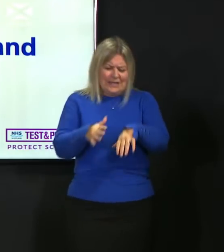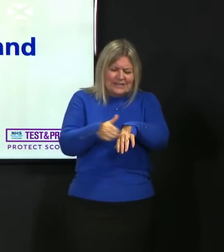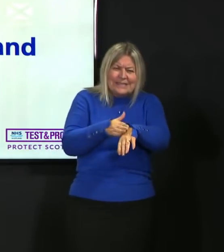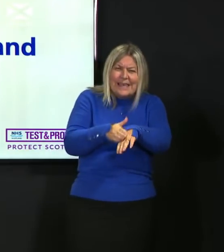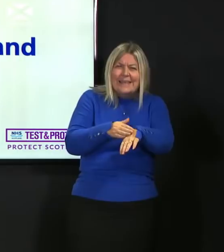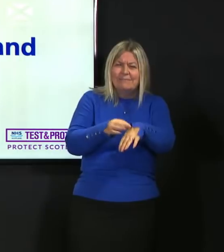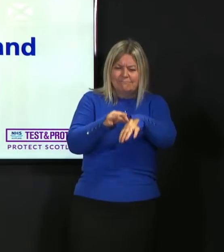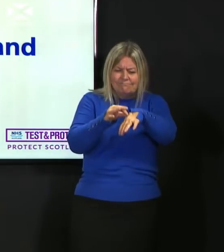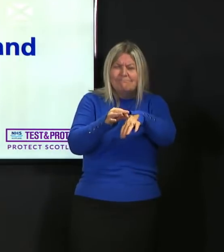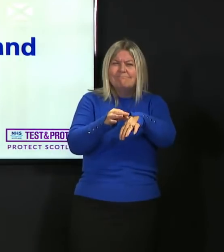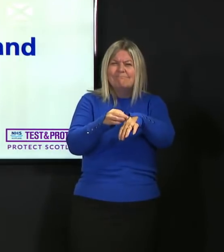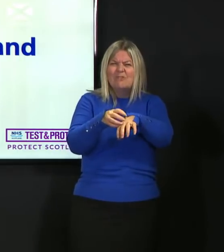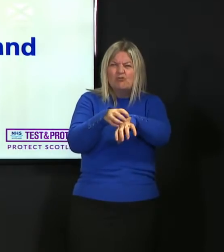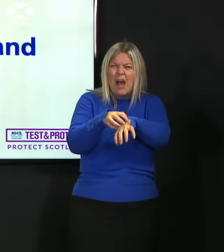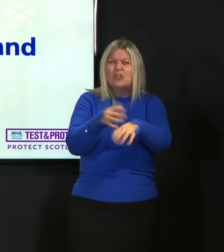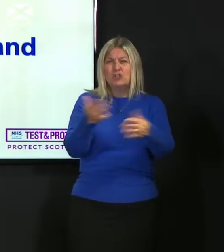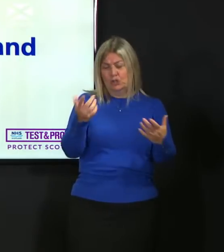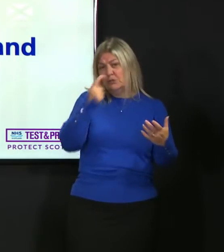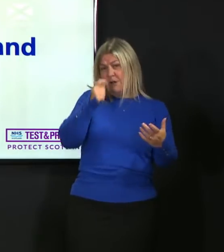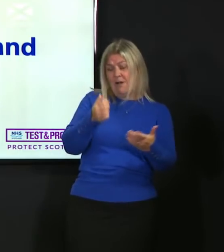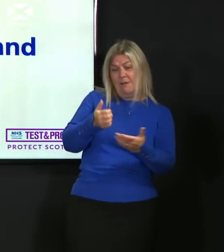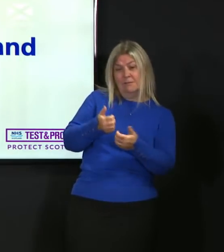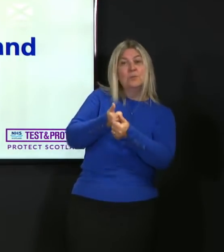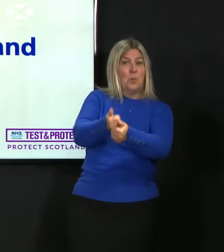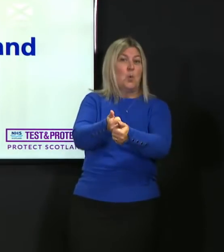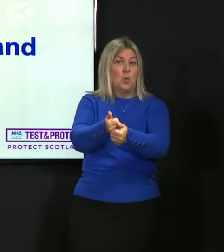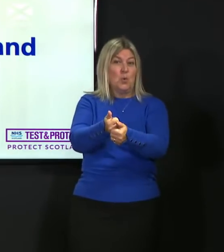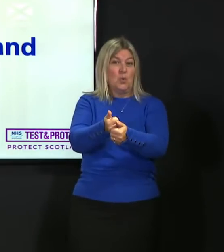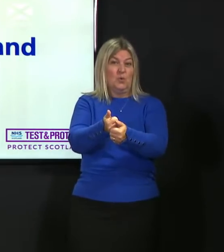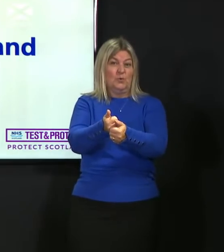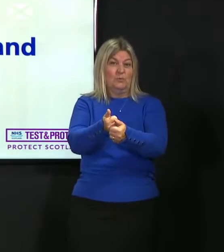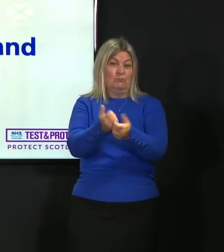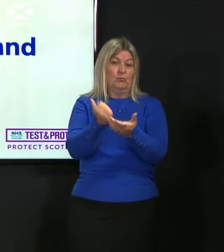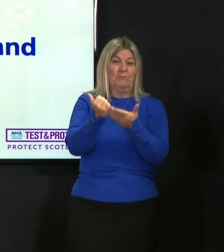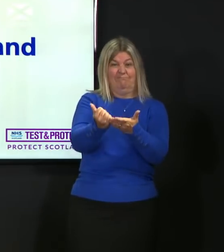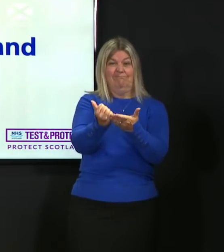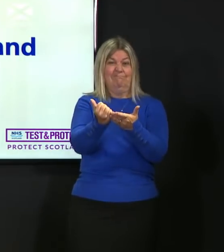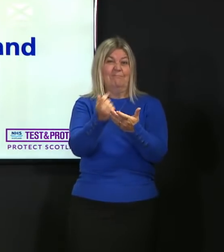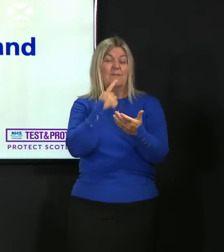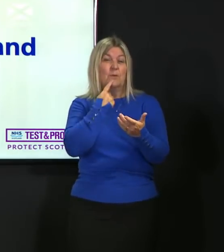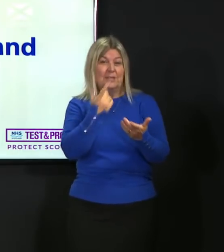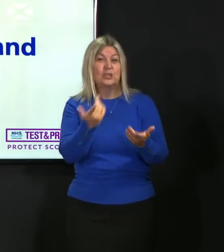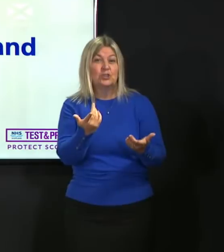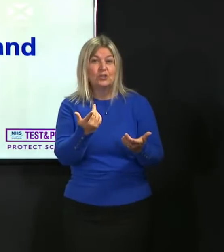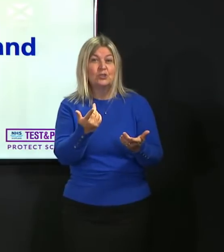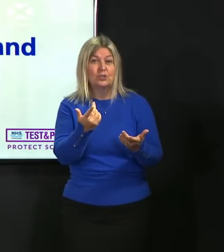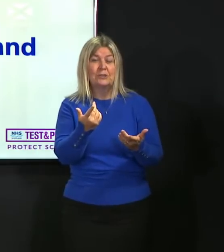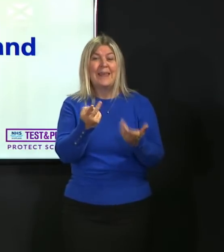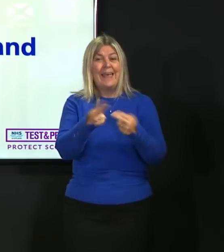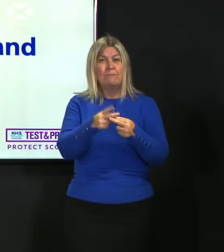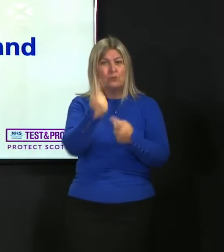and other minor ailments that people struggle to manage on their own. They can easily access